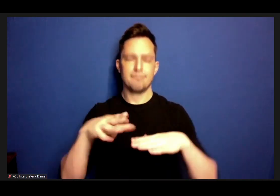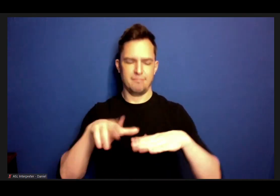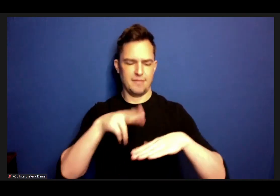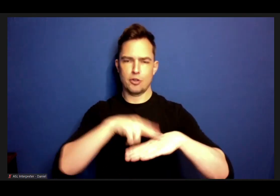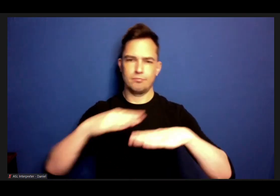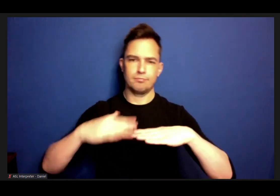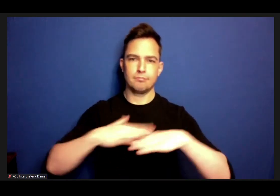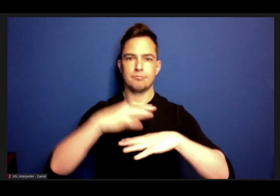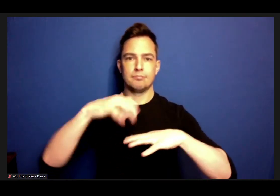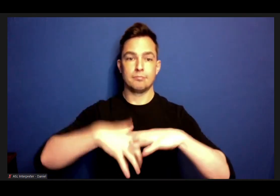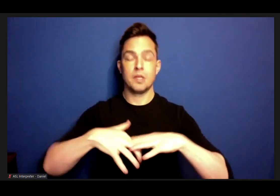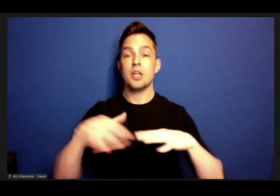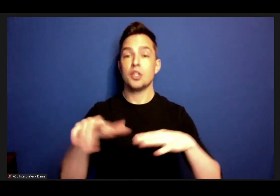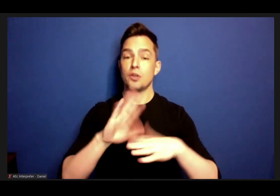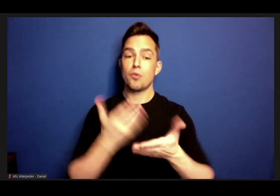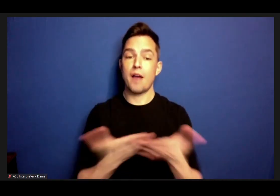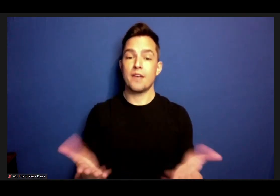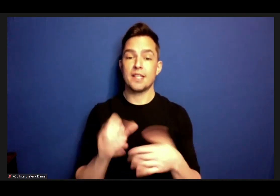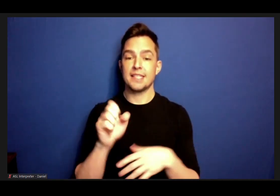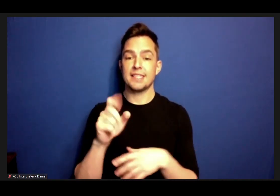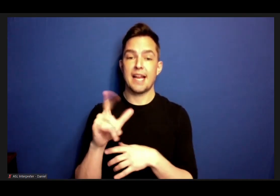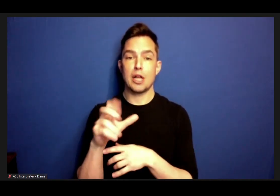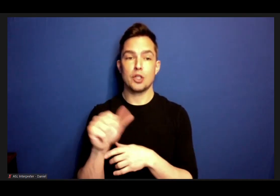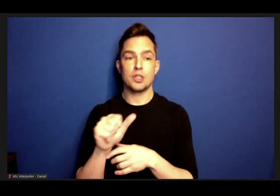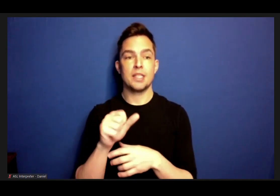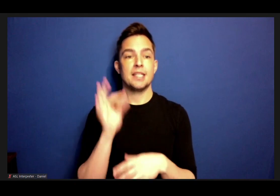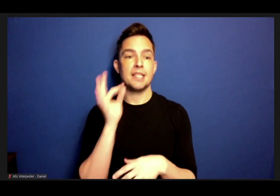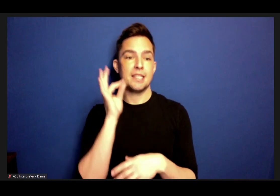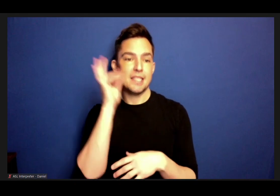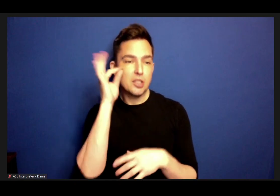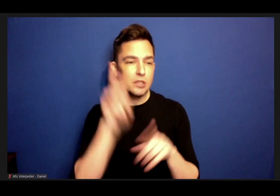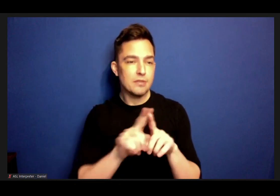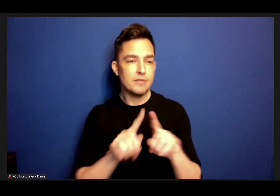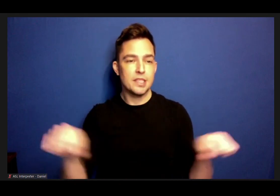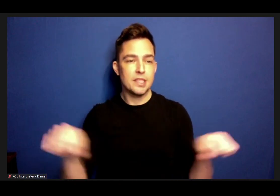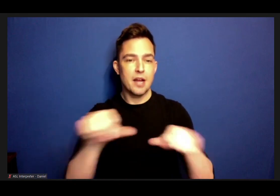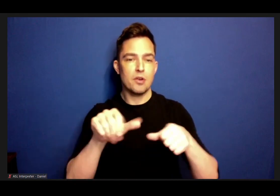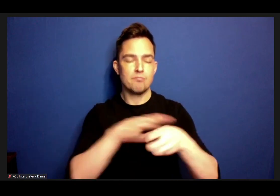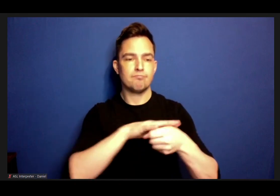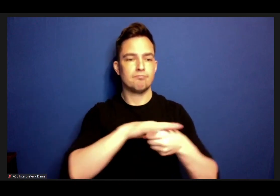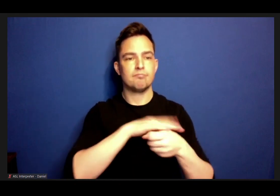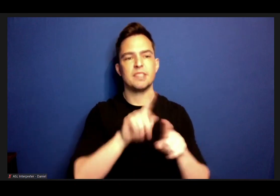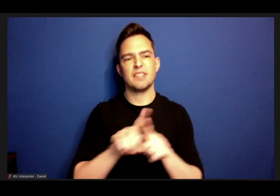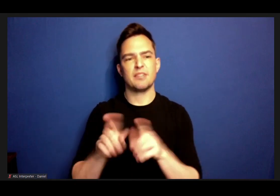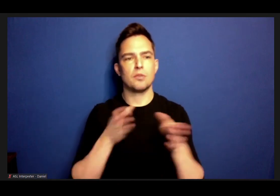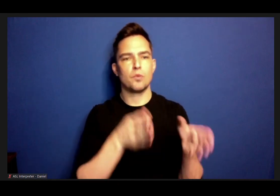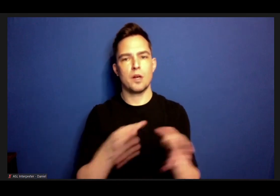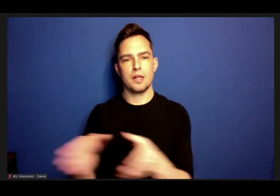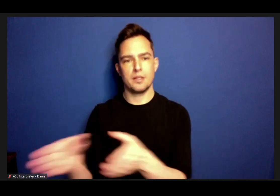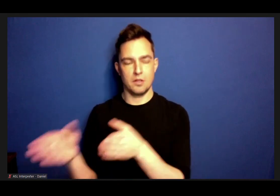as settlers on Indigenous territories in different ways. And we acknowledge that some of our